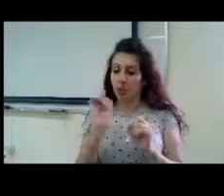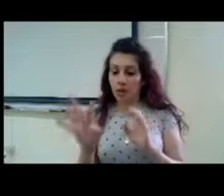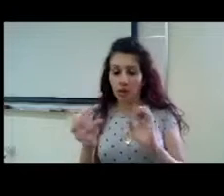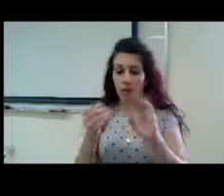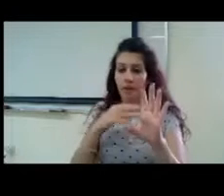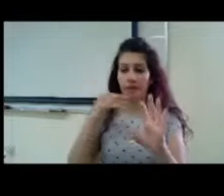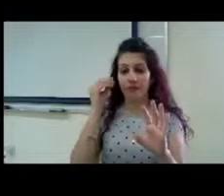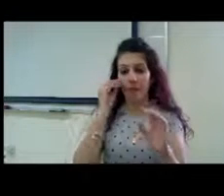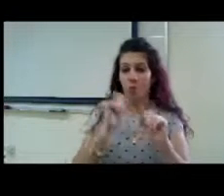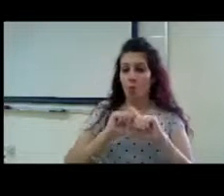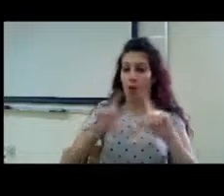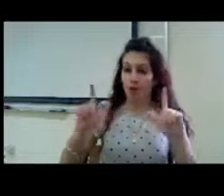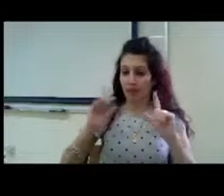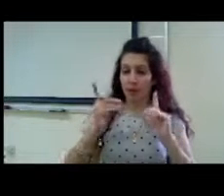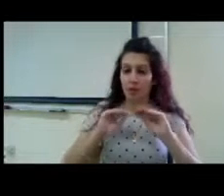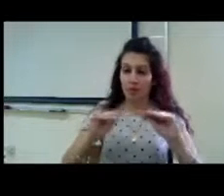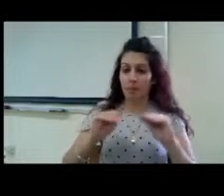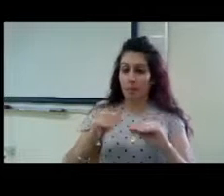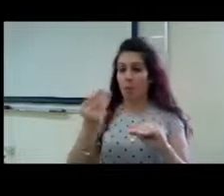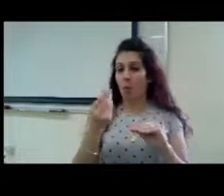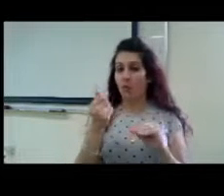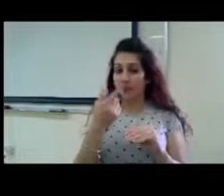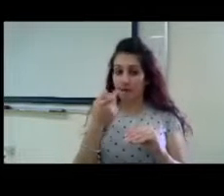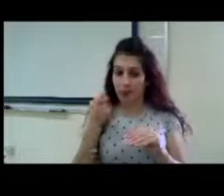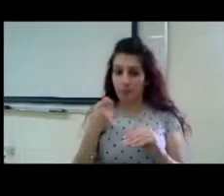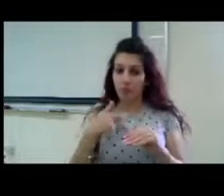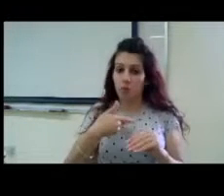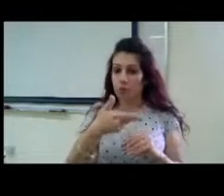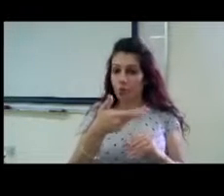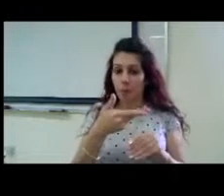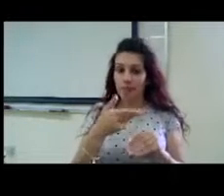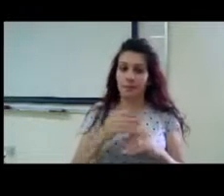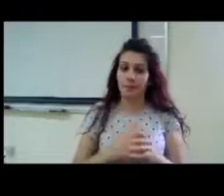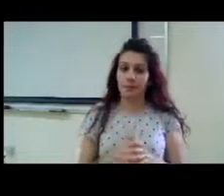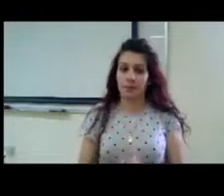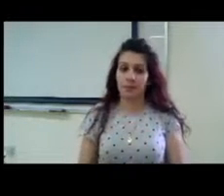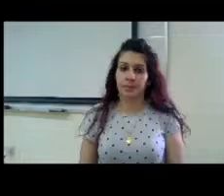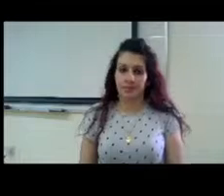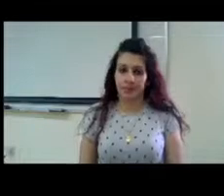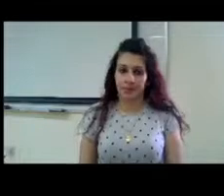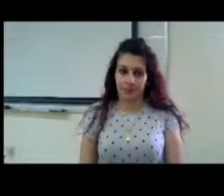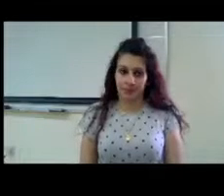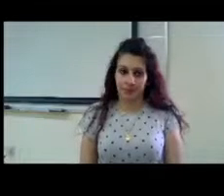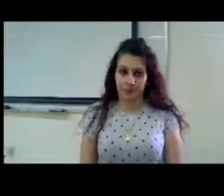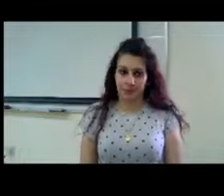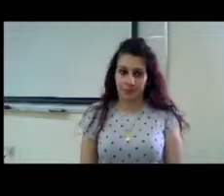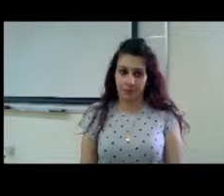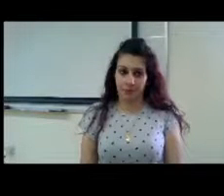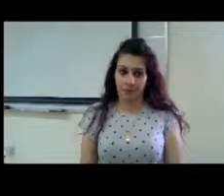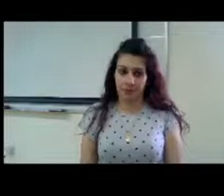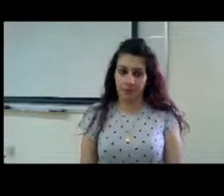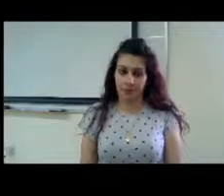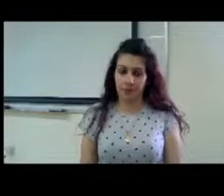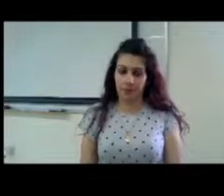supporting coaches at home or really to supplement what teachers have been doing and the great work that they've been doing and so we provided a template to